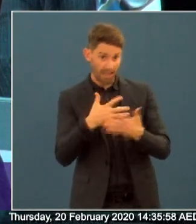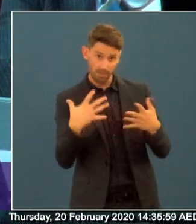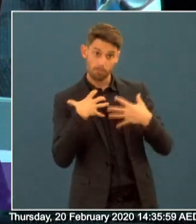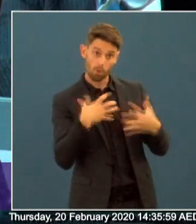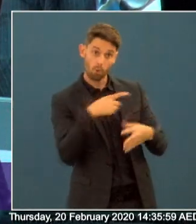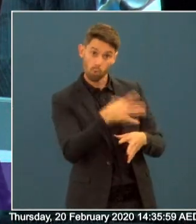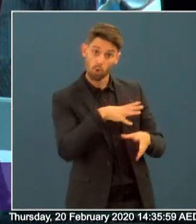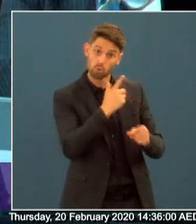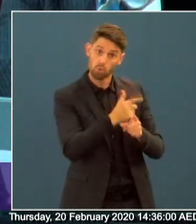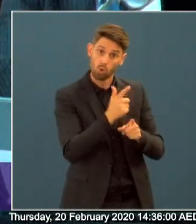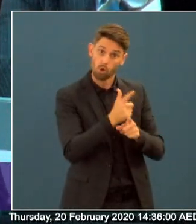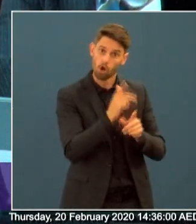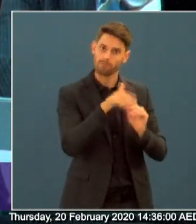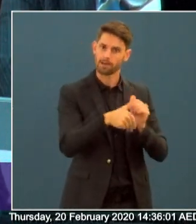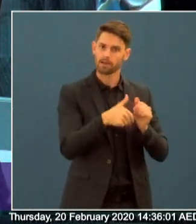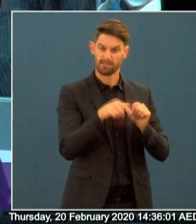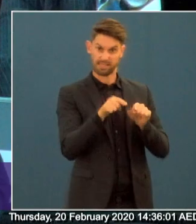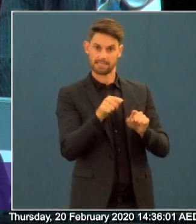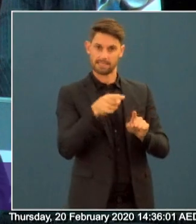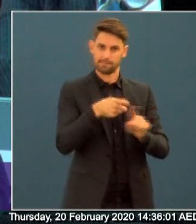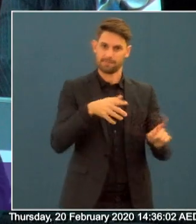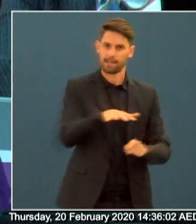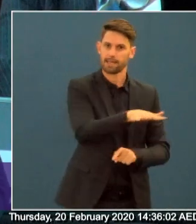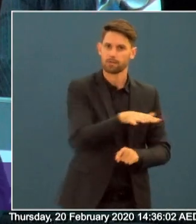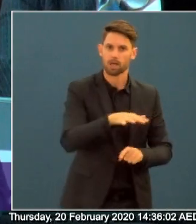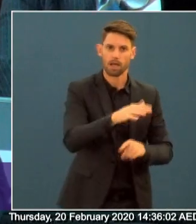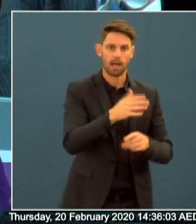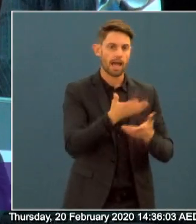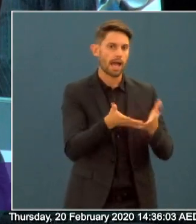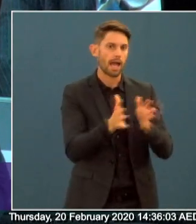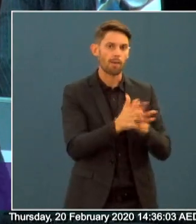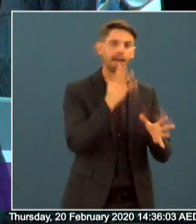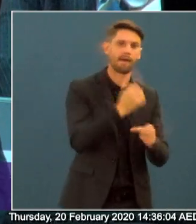in terms of the collection of data and the role of the data being